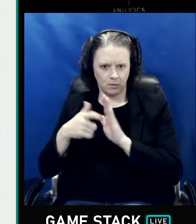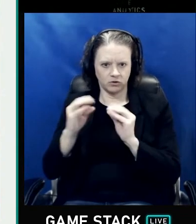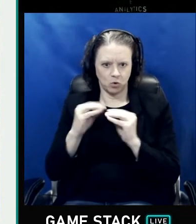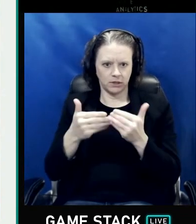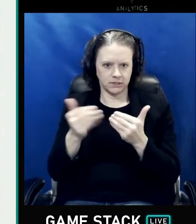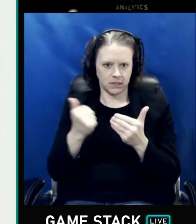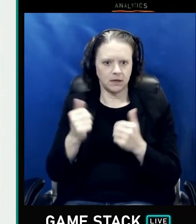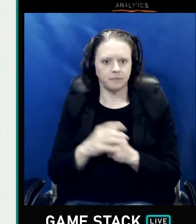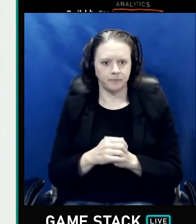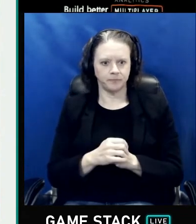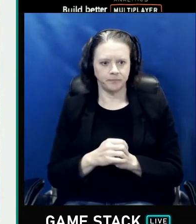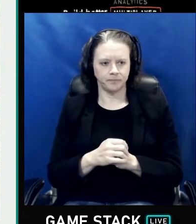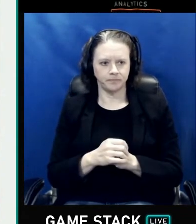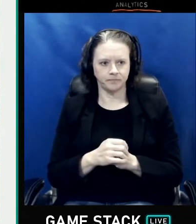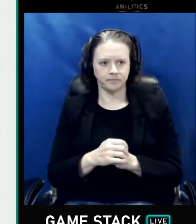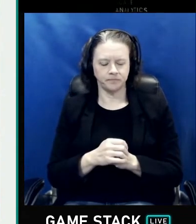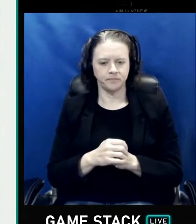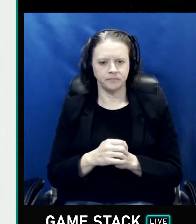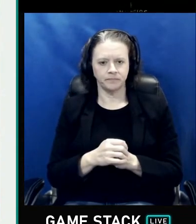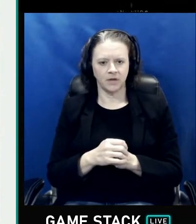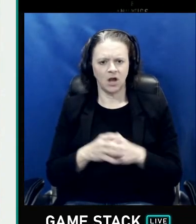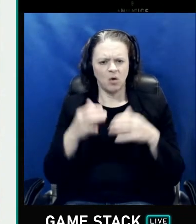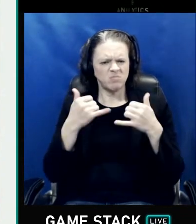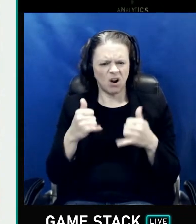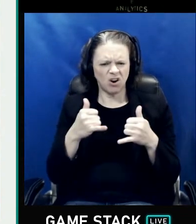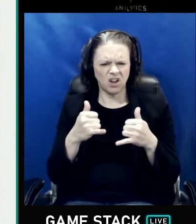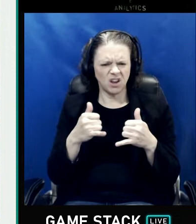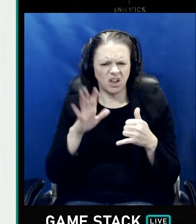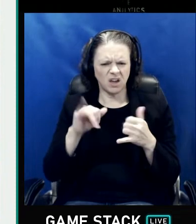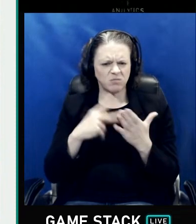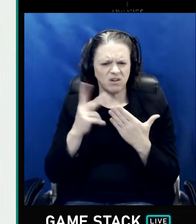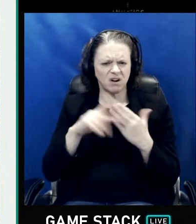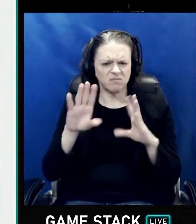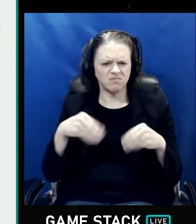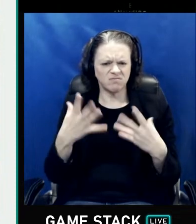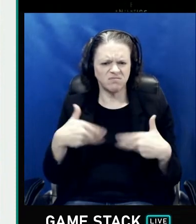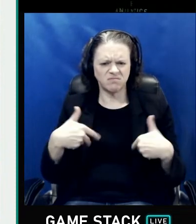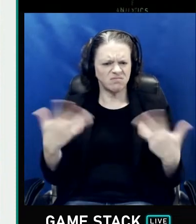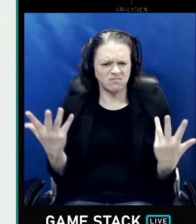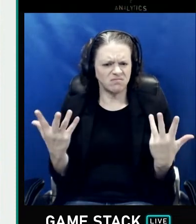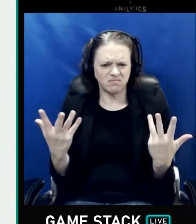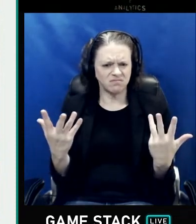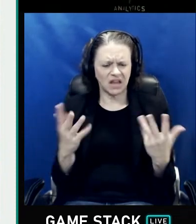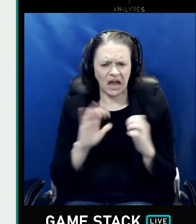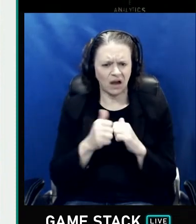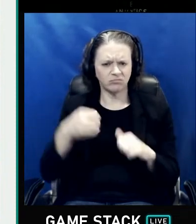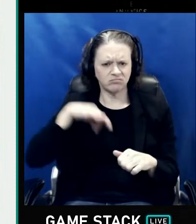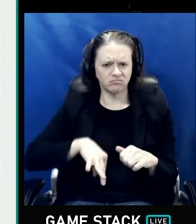So what does Party give me? What does it provide for my game? What are the benefits for me? I want to really iterate over these